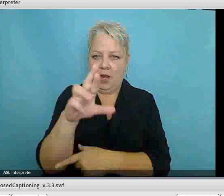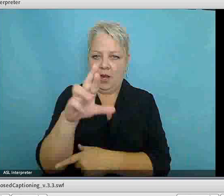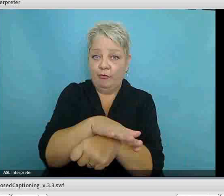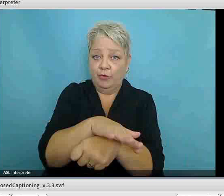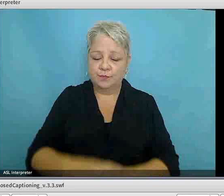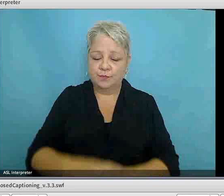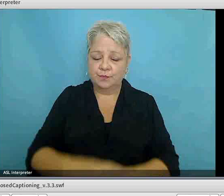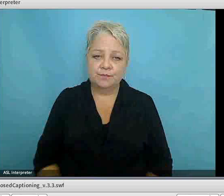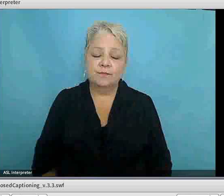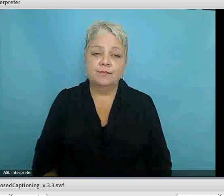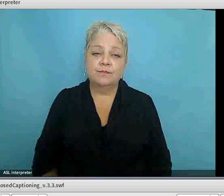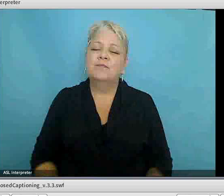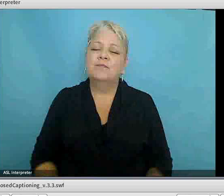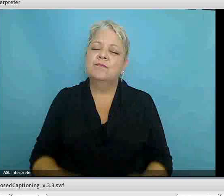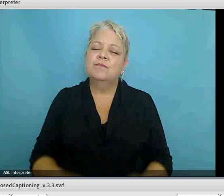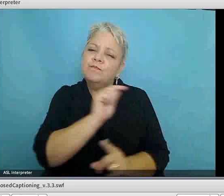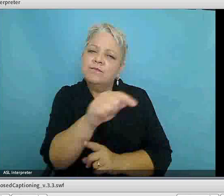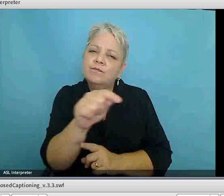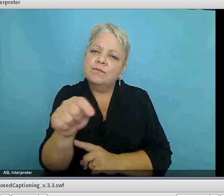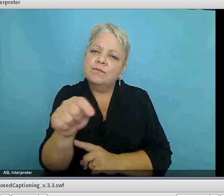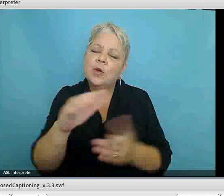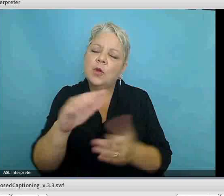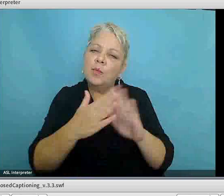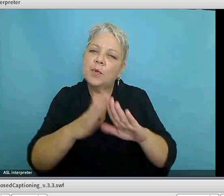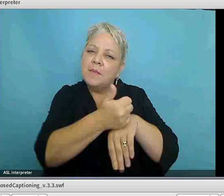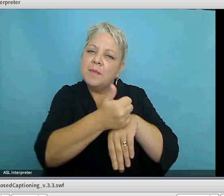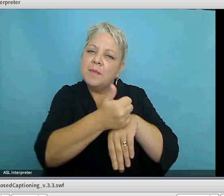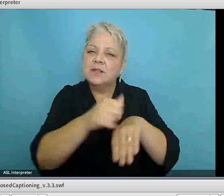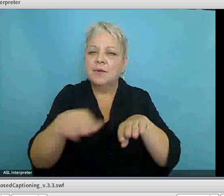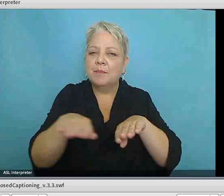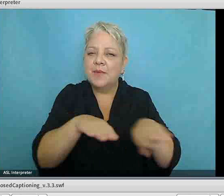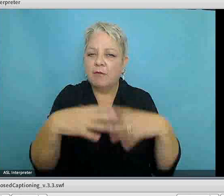So these are community-based behavioral health; that is mental health and substance abuse